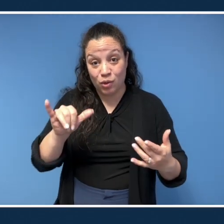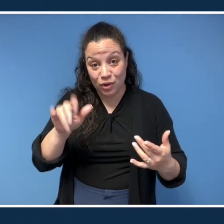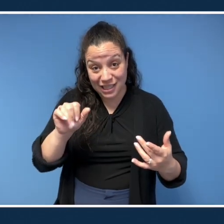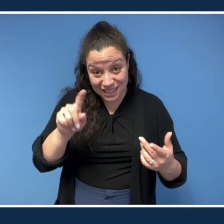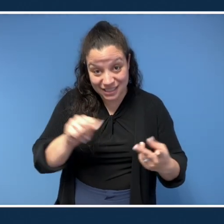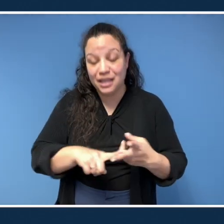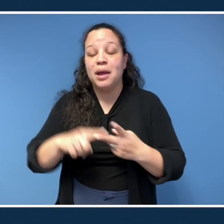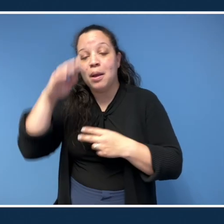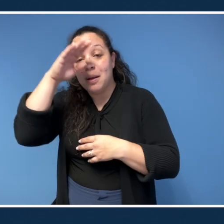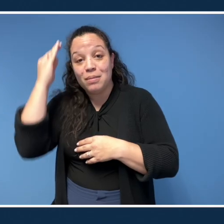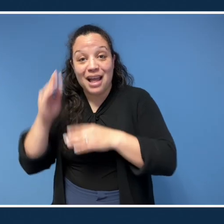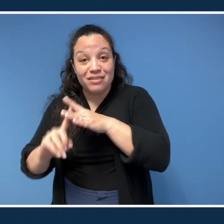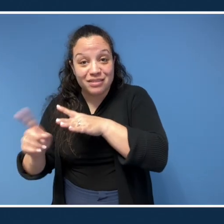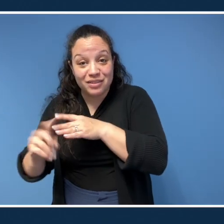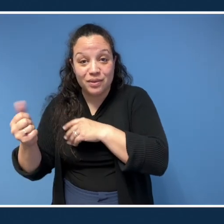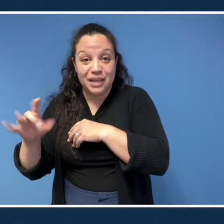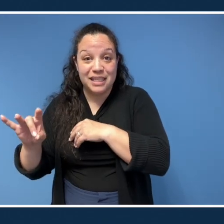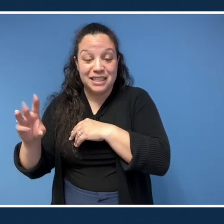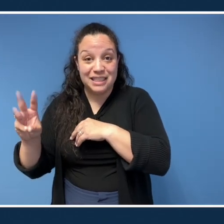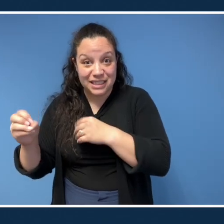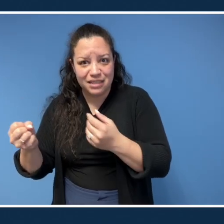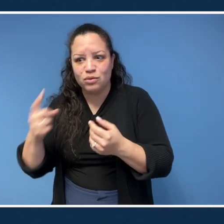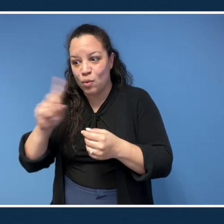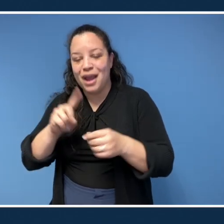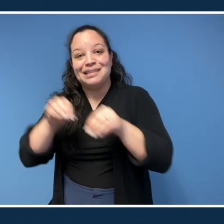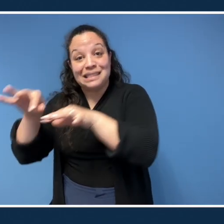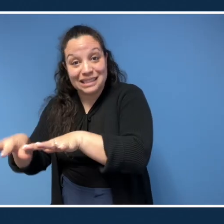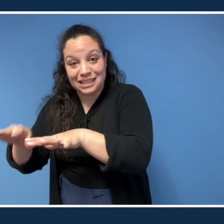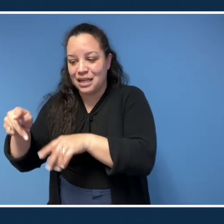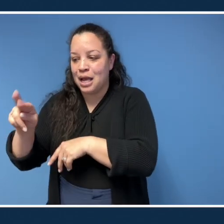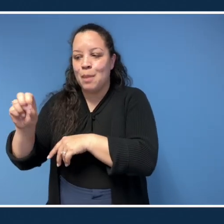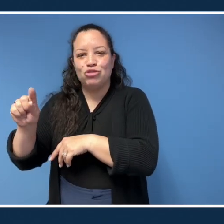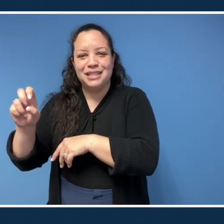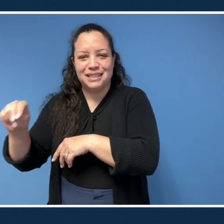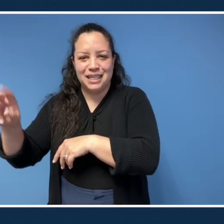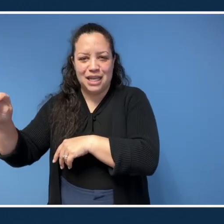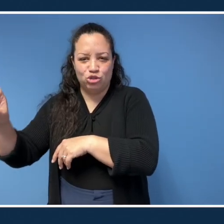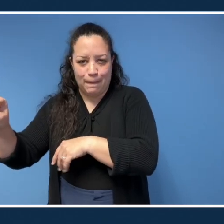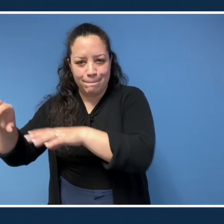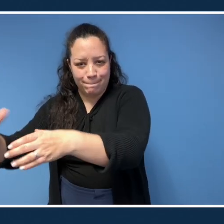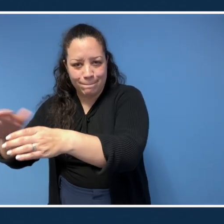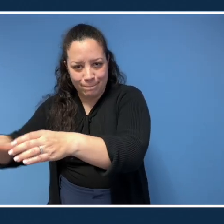they ended up going to the Preston Township. So it's interesting for me is that I always ground myself in the historical